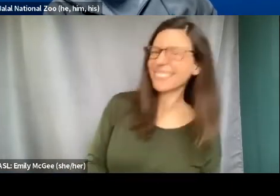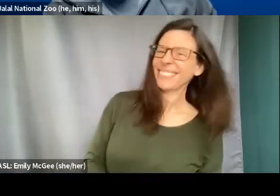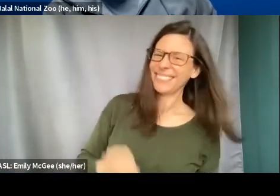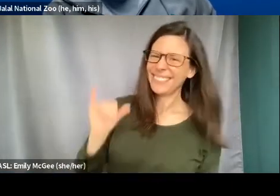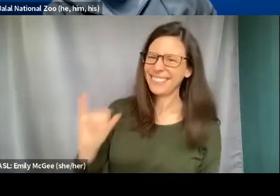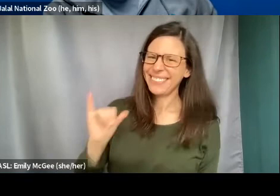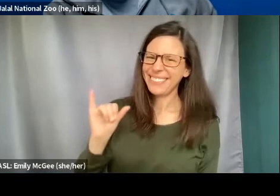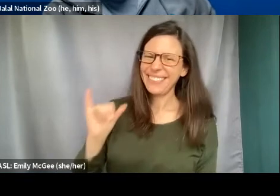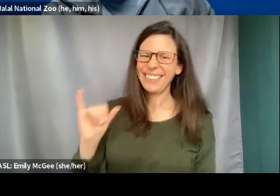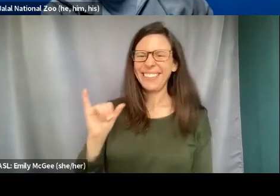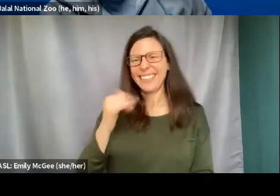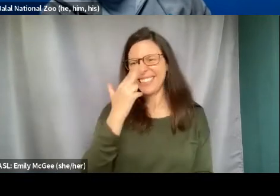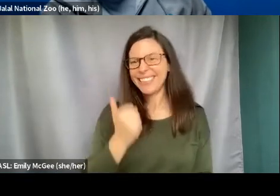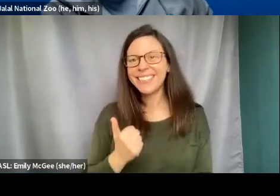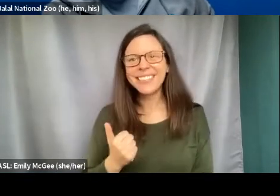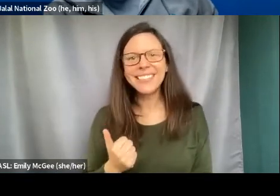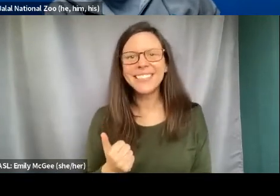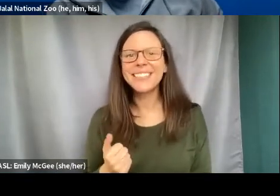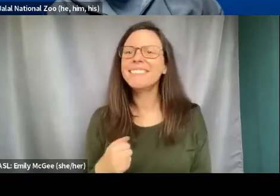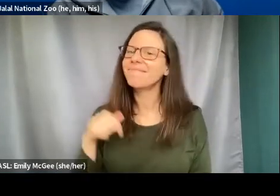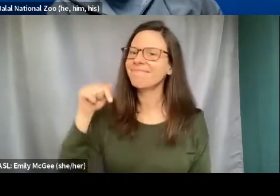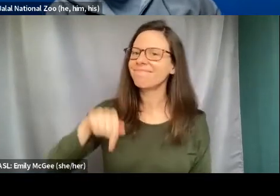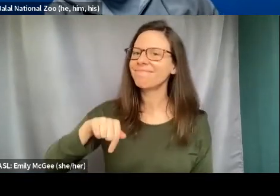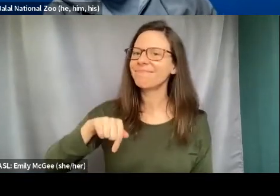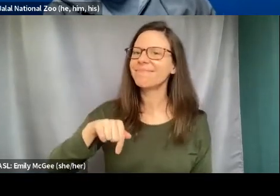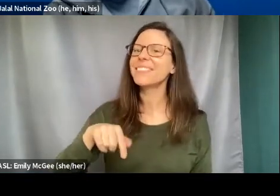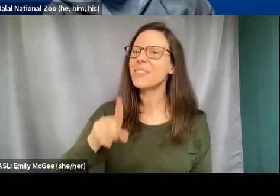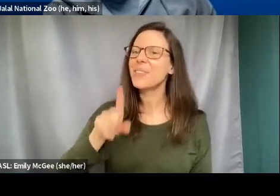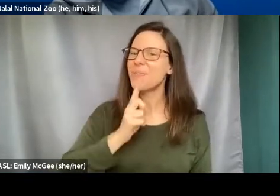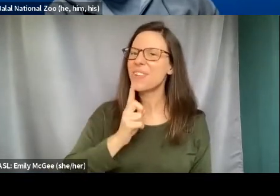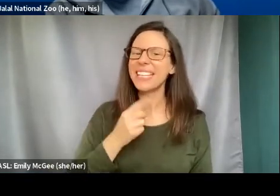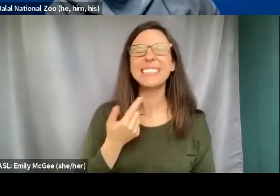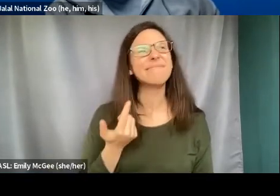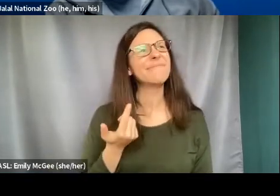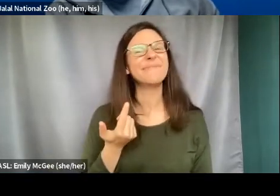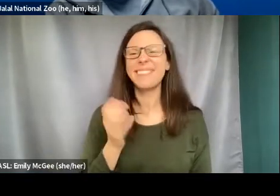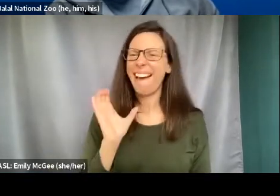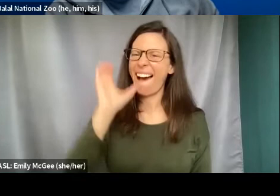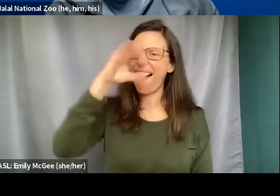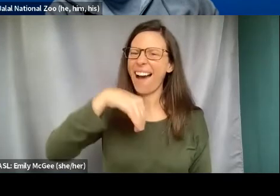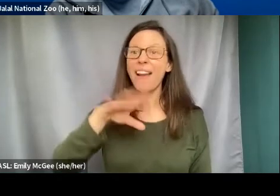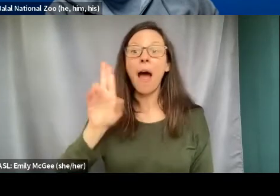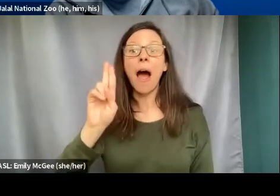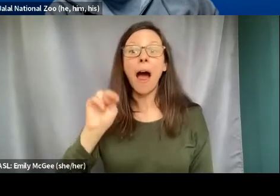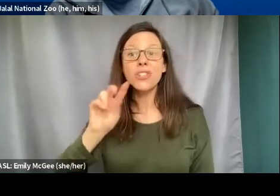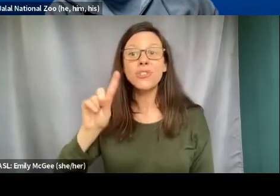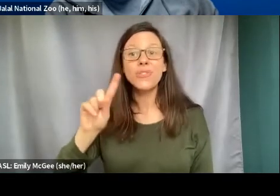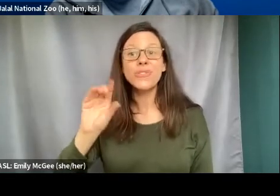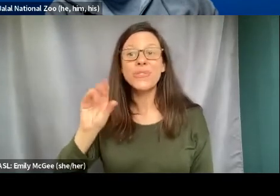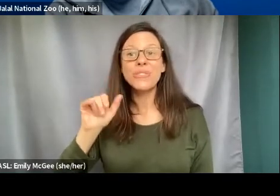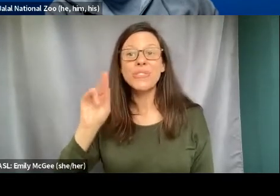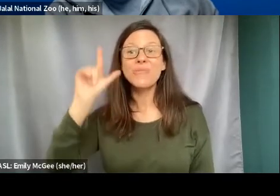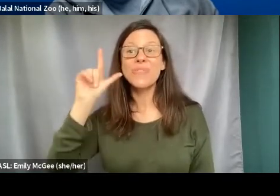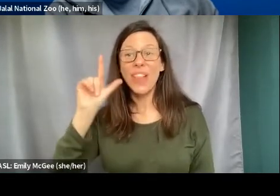one of the most unusual career or job duties that we've heard on this series is poop diving. Now is